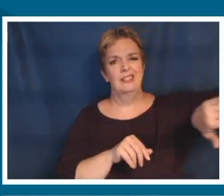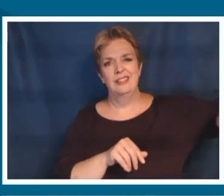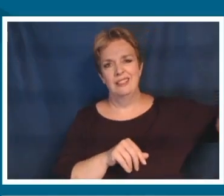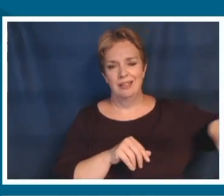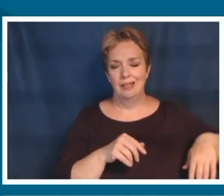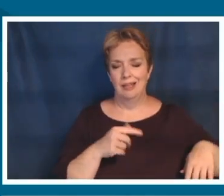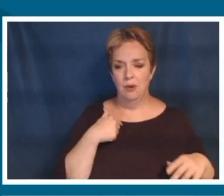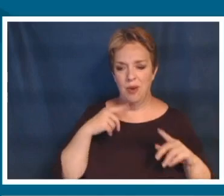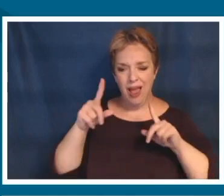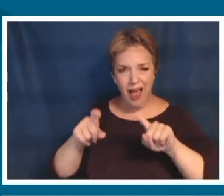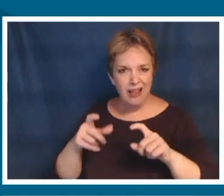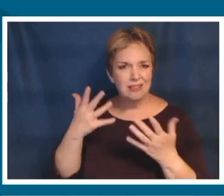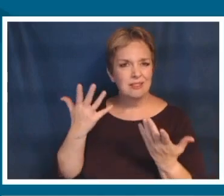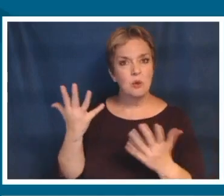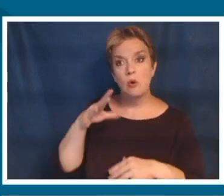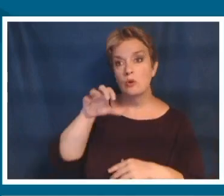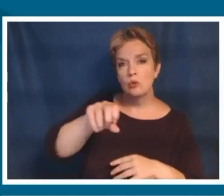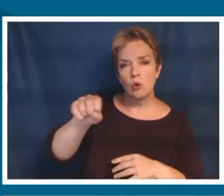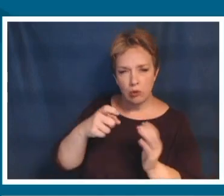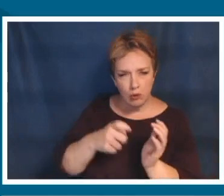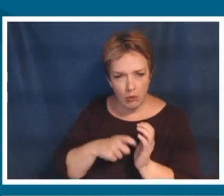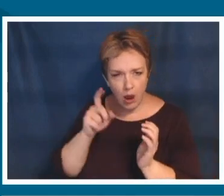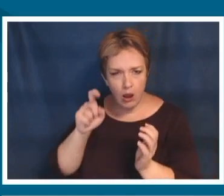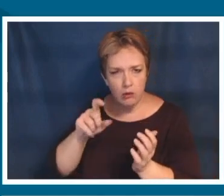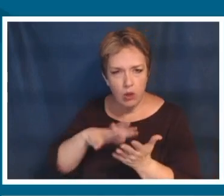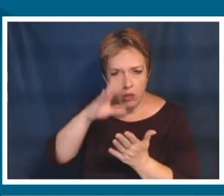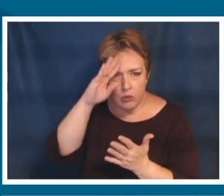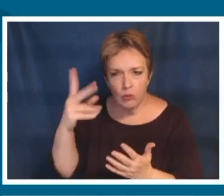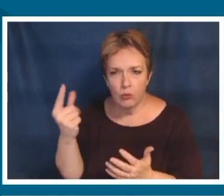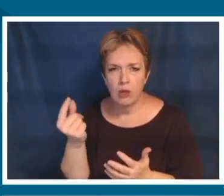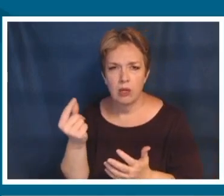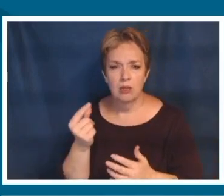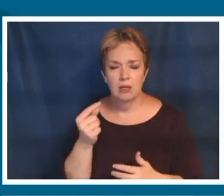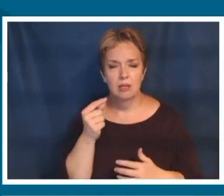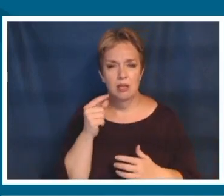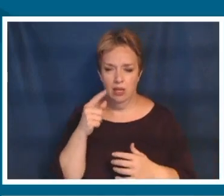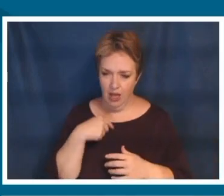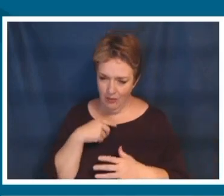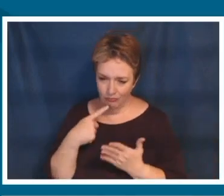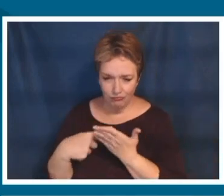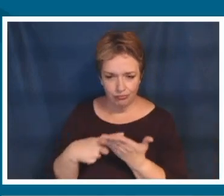studies who decides that and i can just tell by the look on their faces that